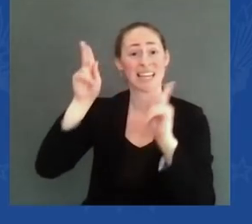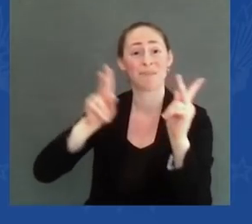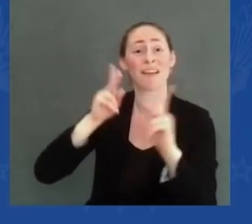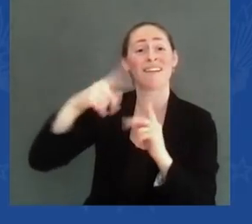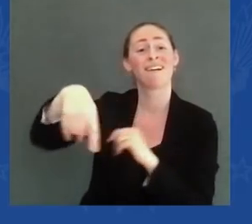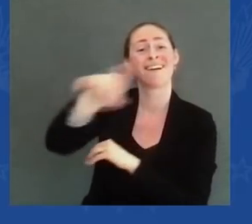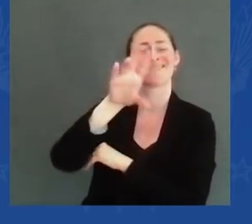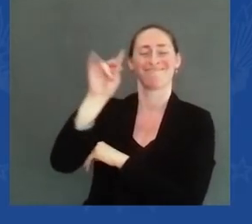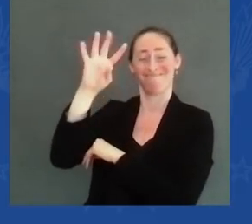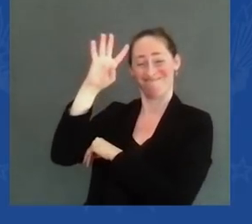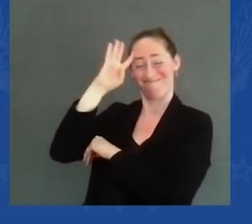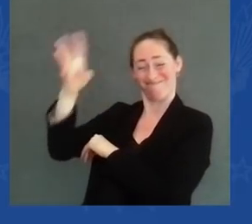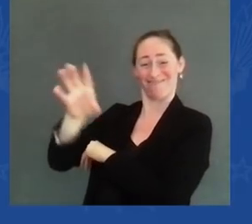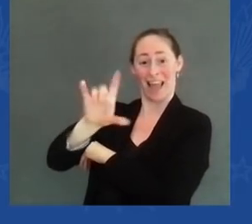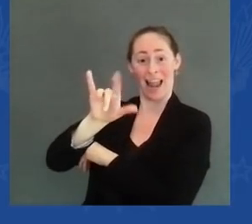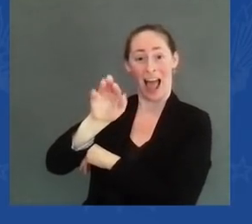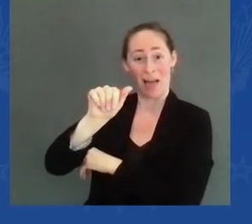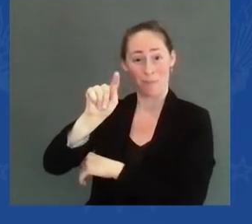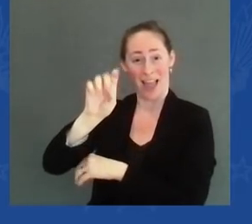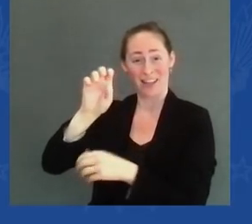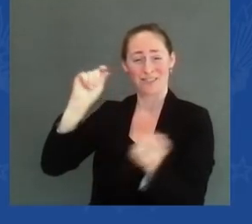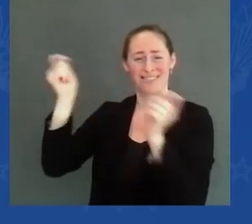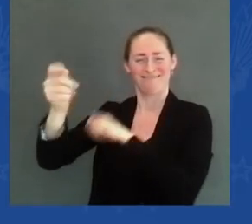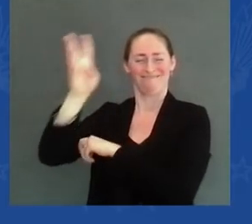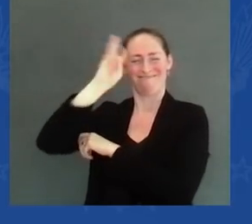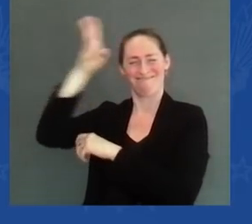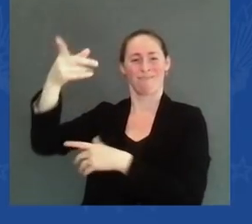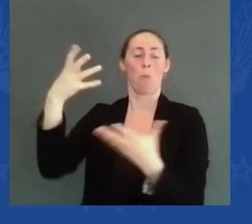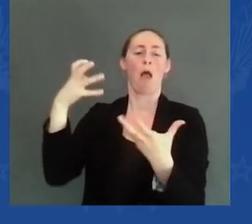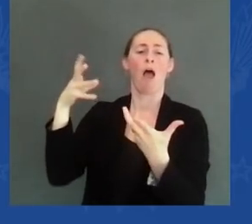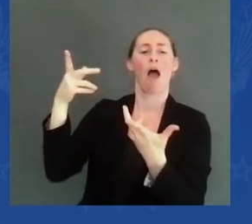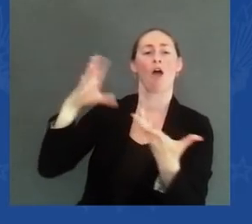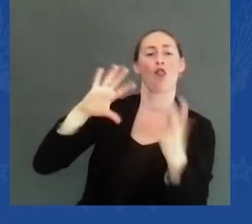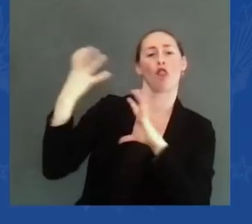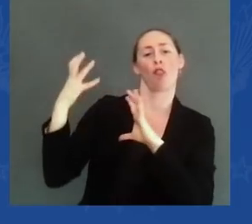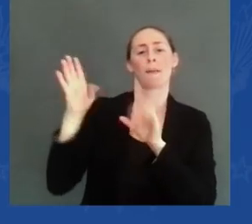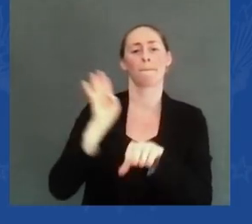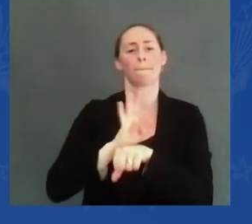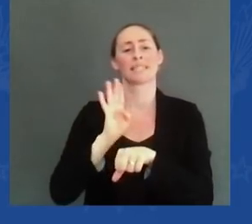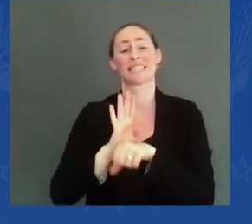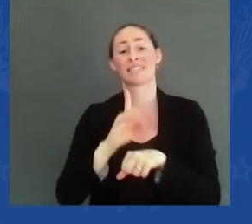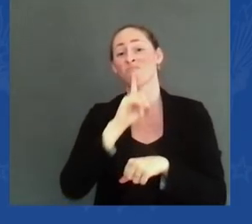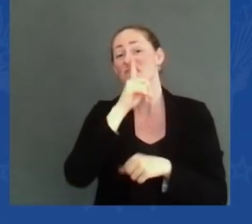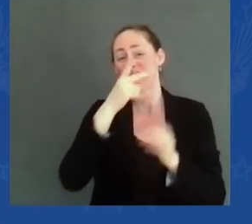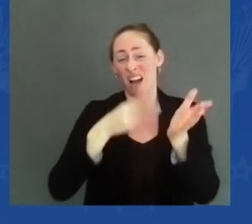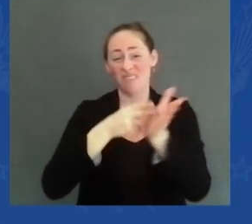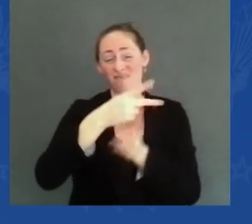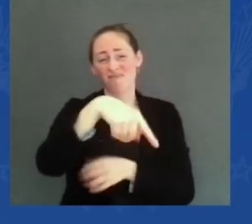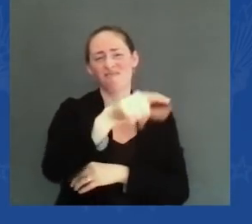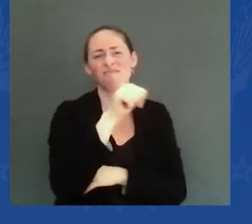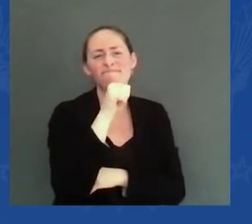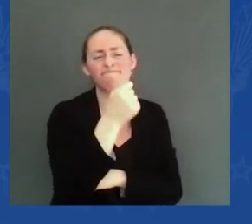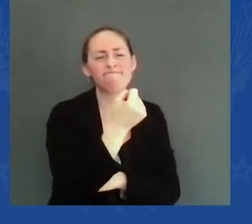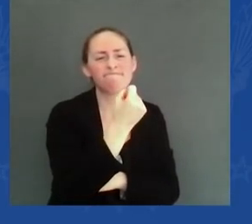And, you know, last week, right here, in so many other communities, these waves crashed through the streets here,